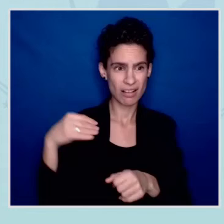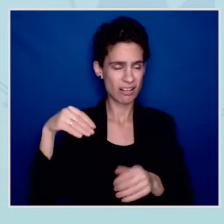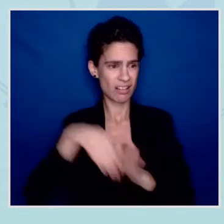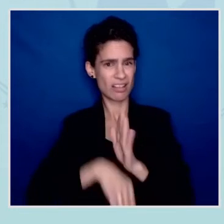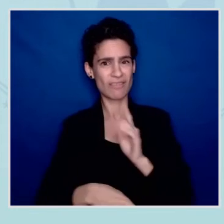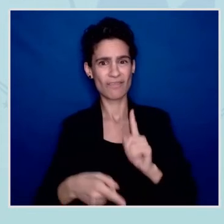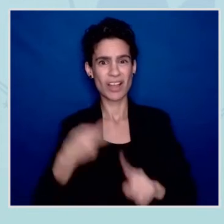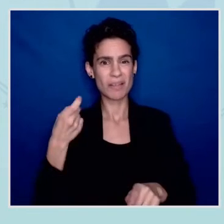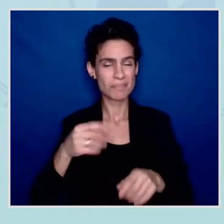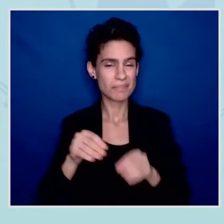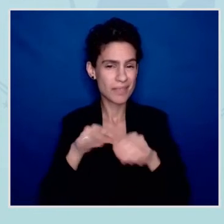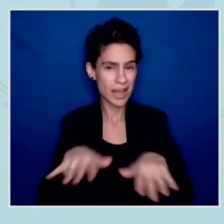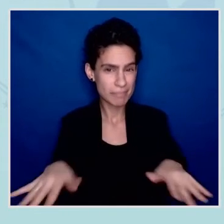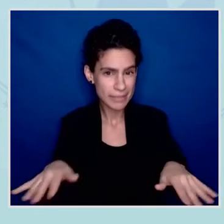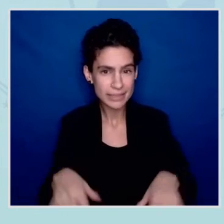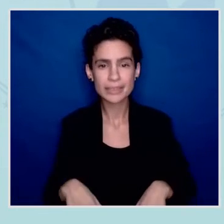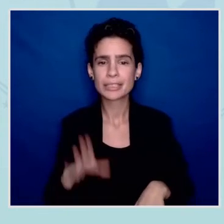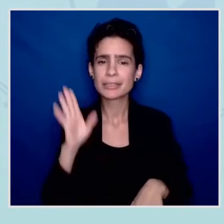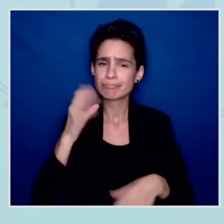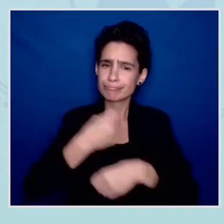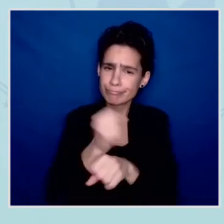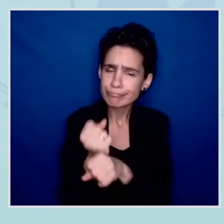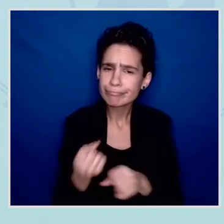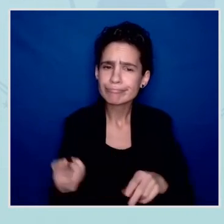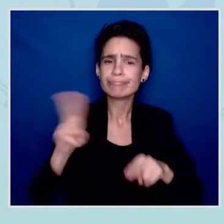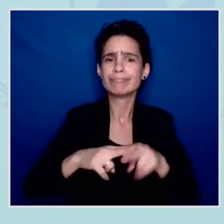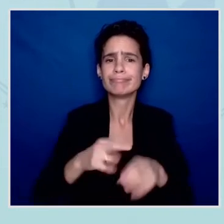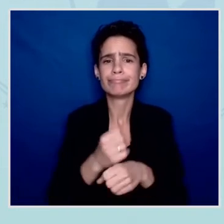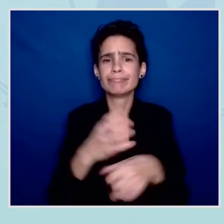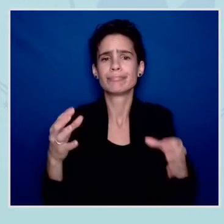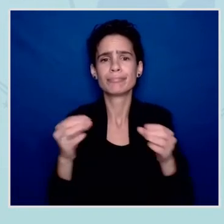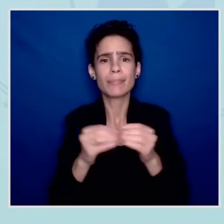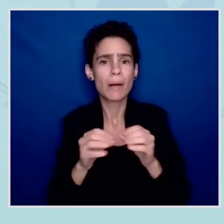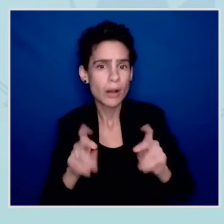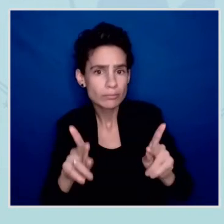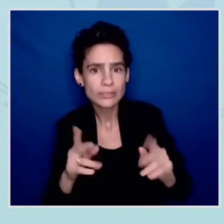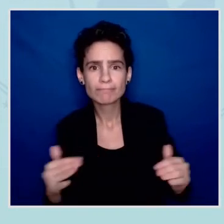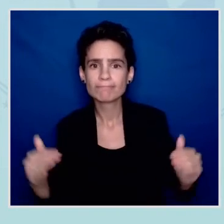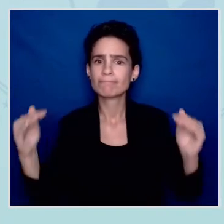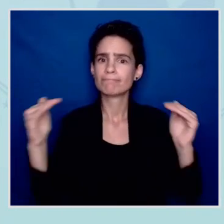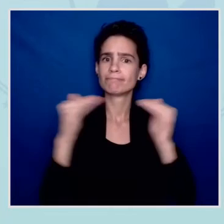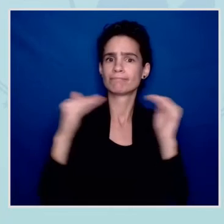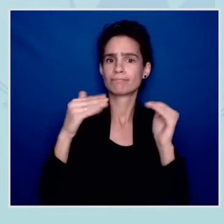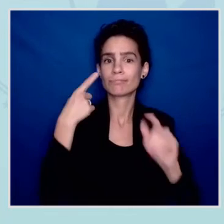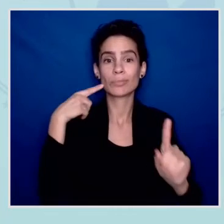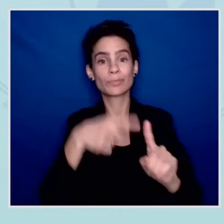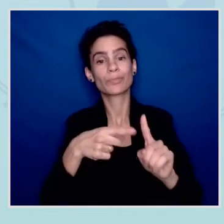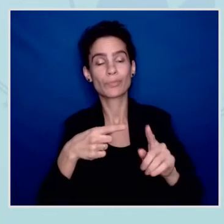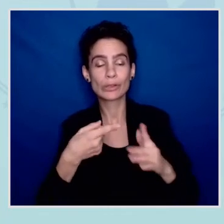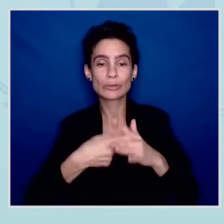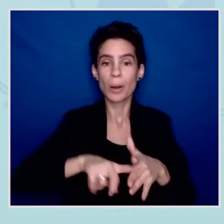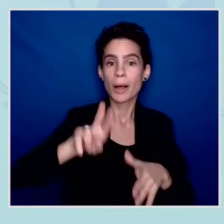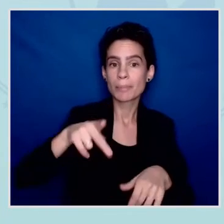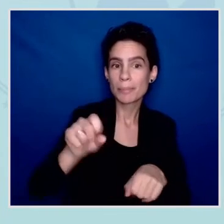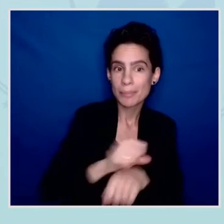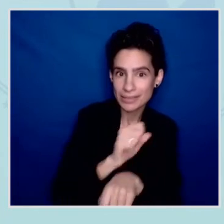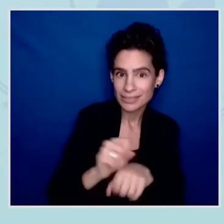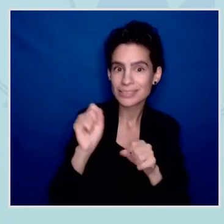BUSINESS OWNERS WHO HAVE SEEN THEIR DREAMS AND THEIR LIVELIHOODS IMPACTED BY COVID-19